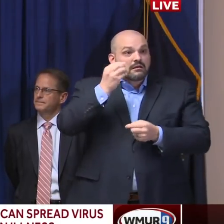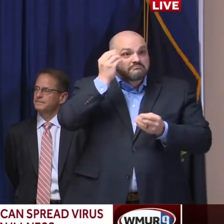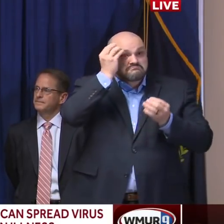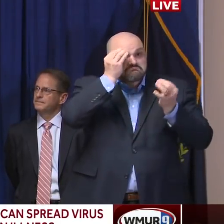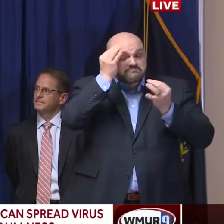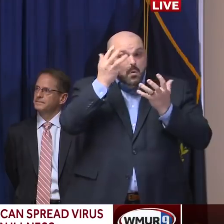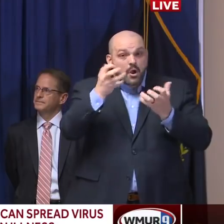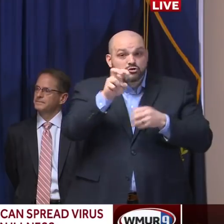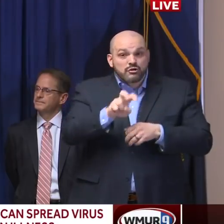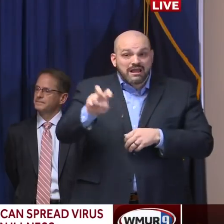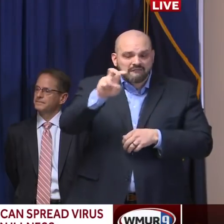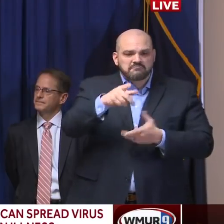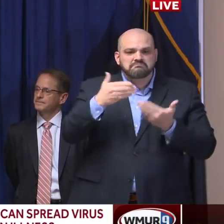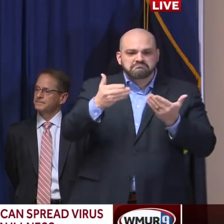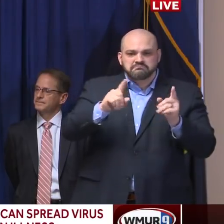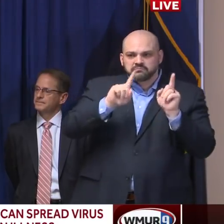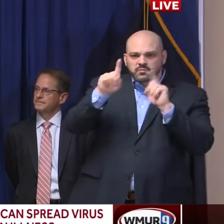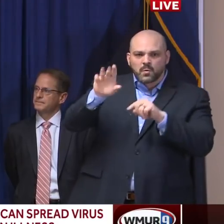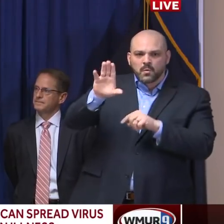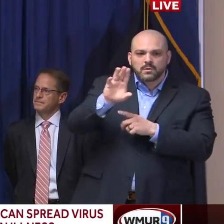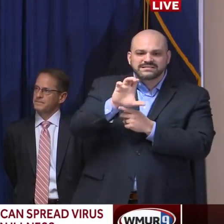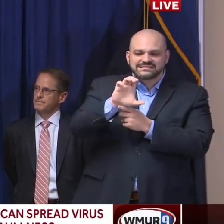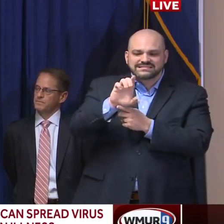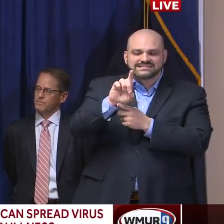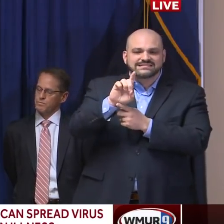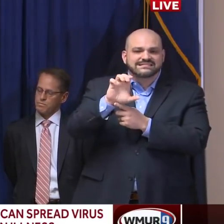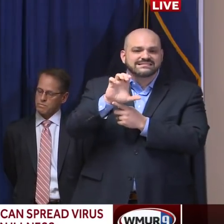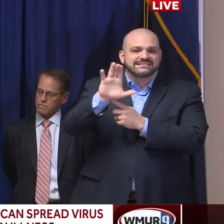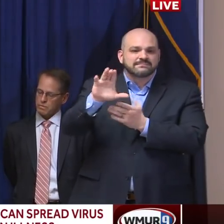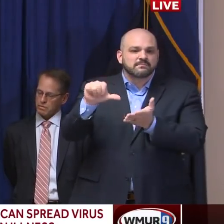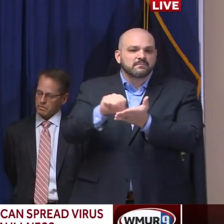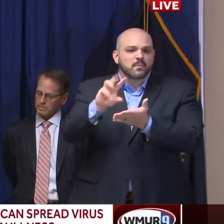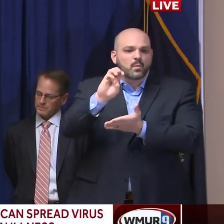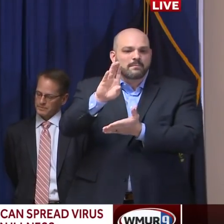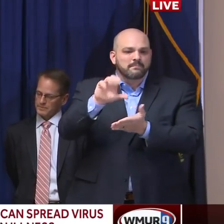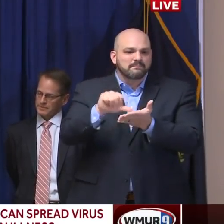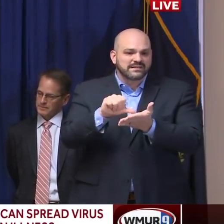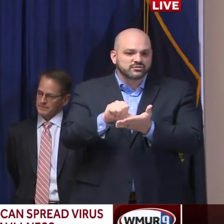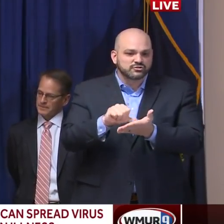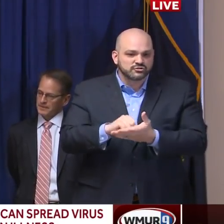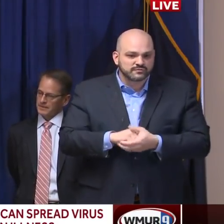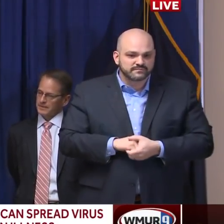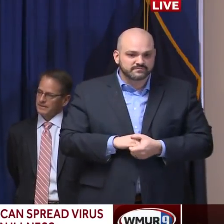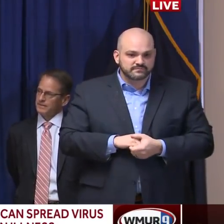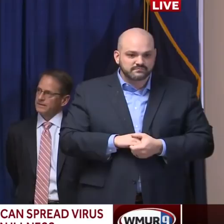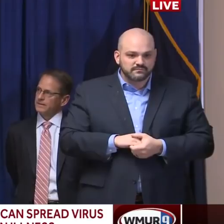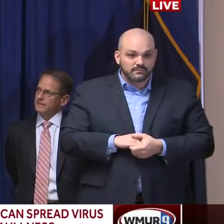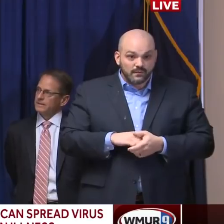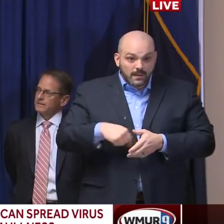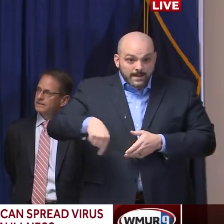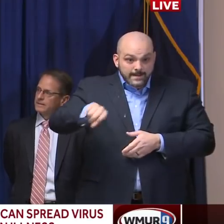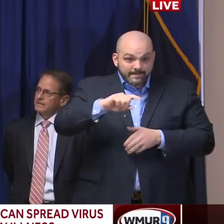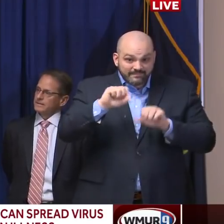I WOULD ENCOURAGE ANYBODY WHO IS GOING TO TRAVEL TO REVIEW GUIDANCE ON THE CDC WEBPAGE.